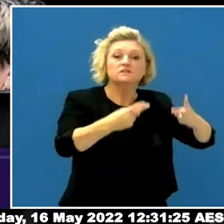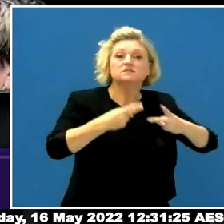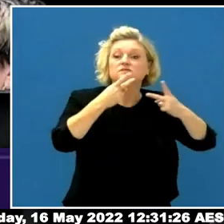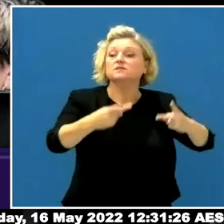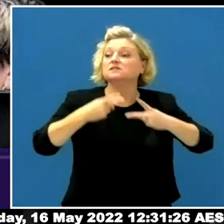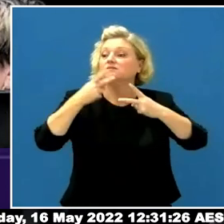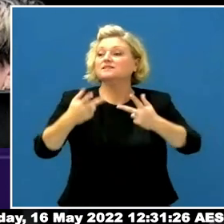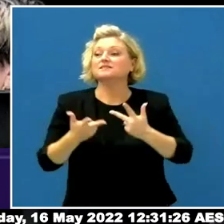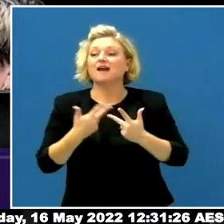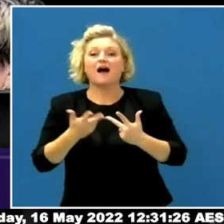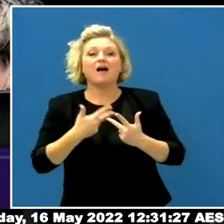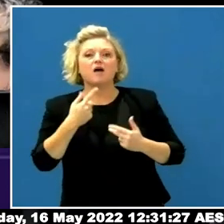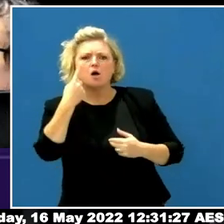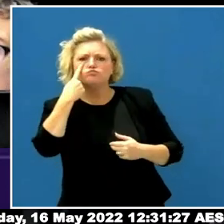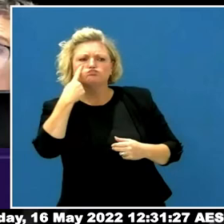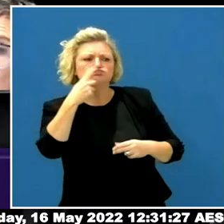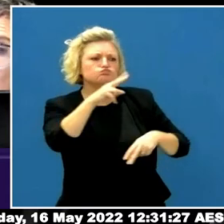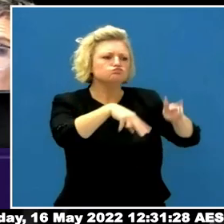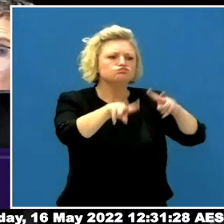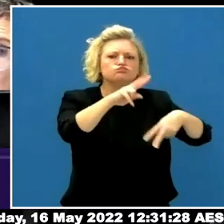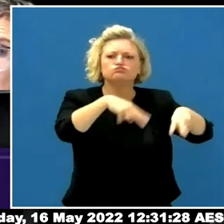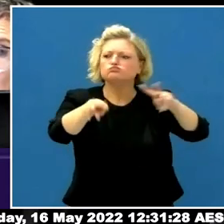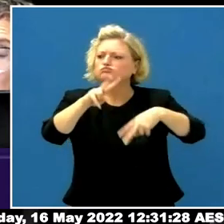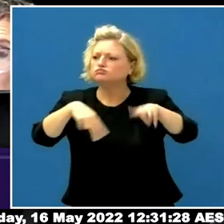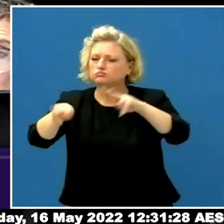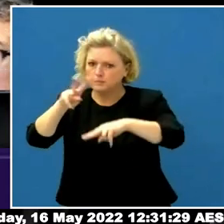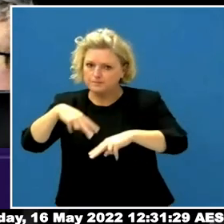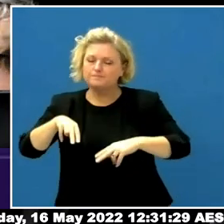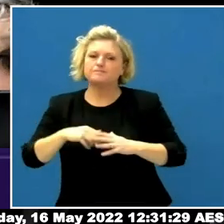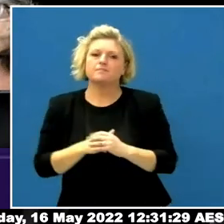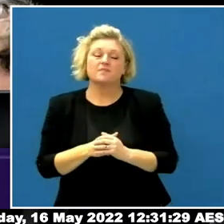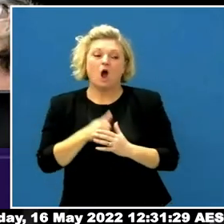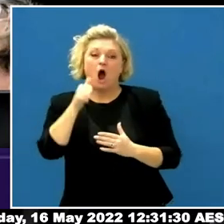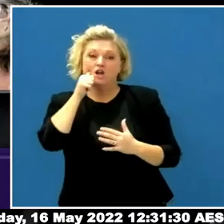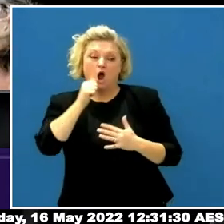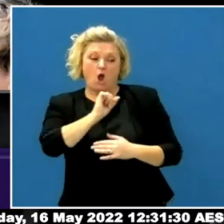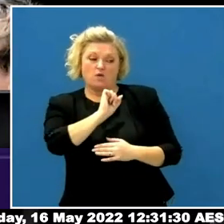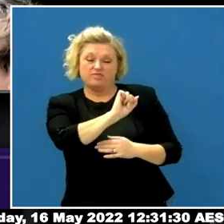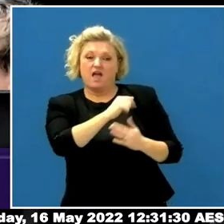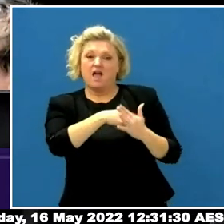The hard part was, the services that we needed, a lot of services weren't providing.